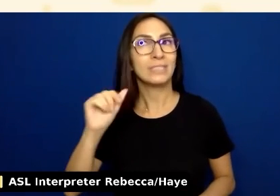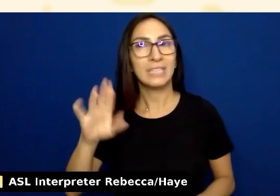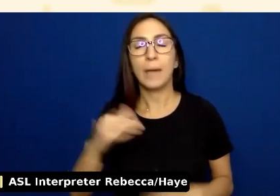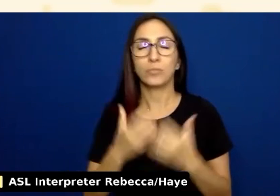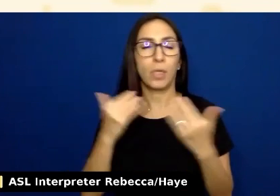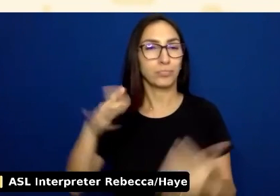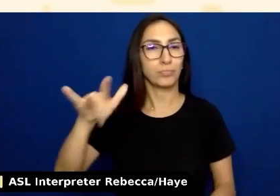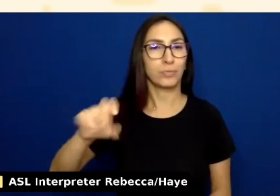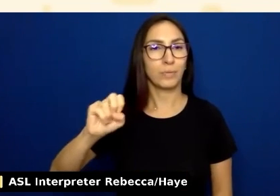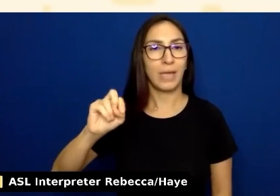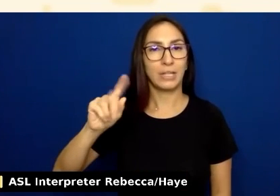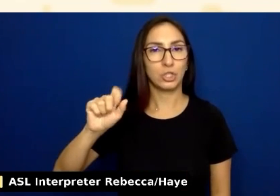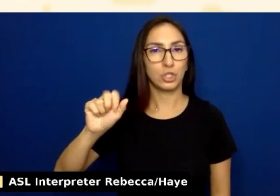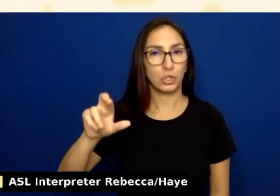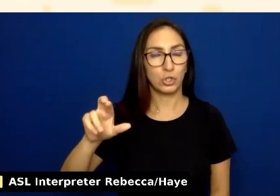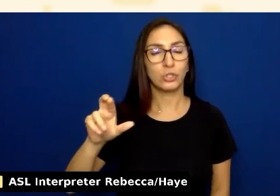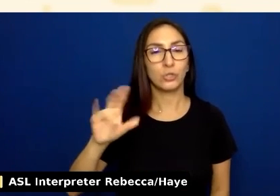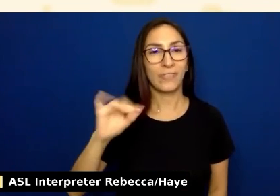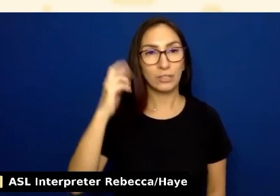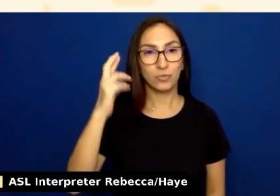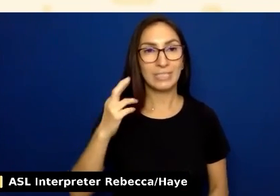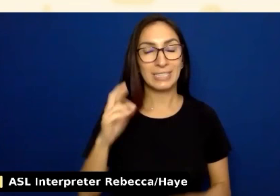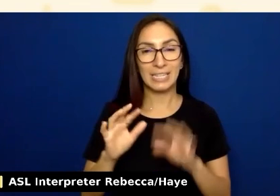So that's why it is important to keep the interactions